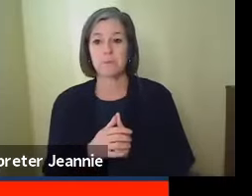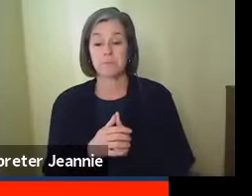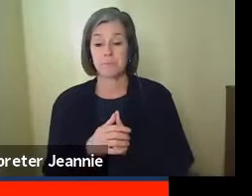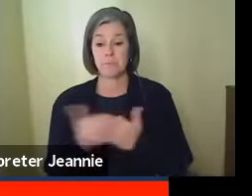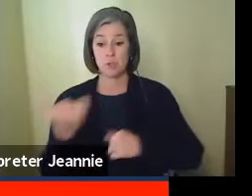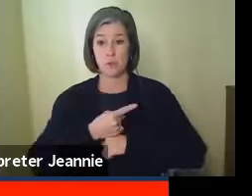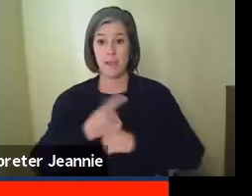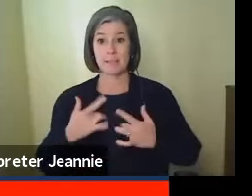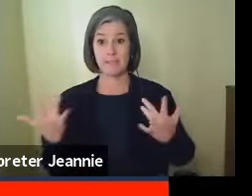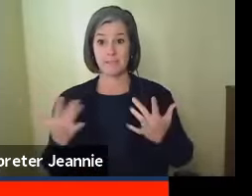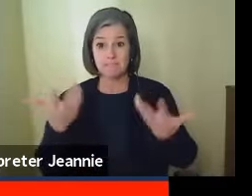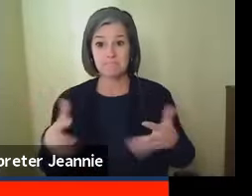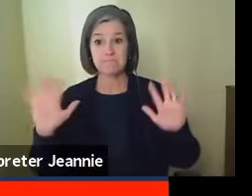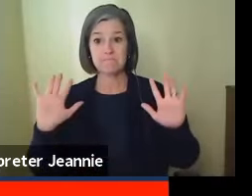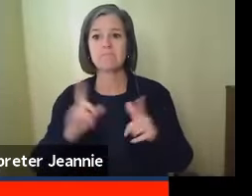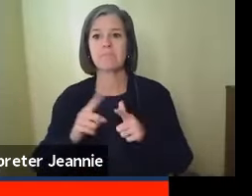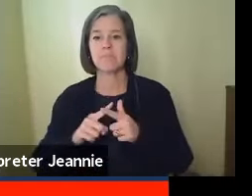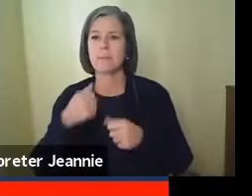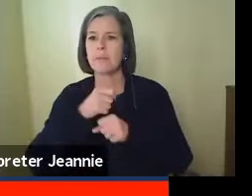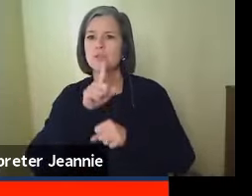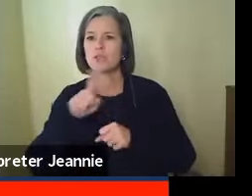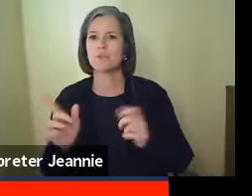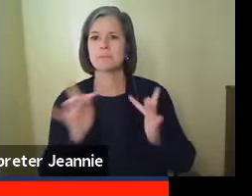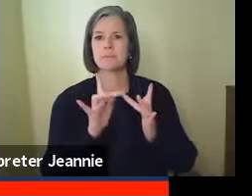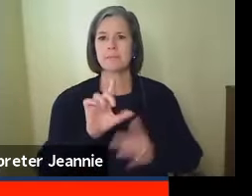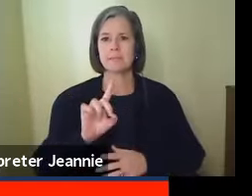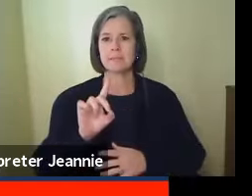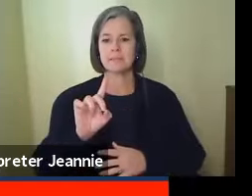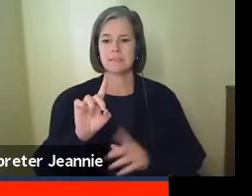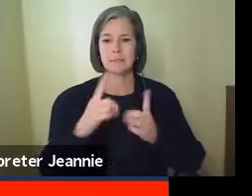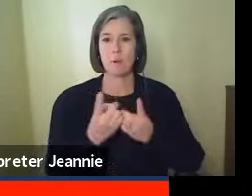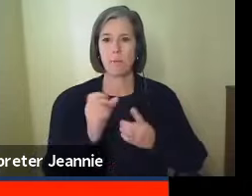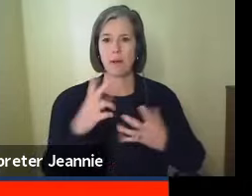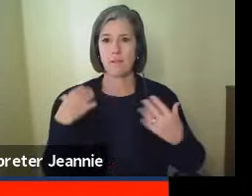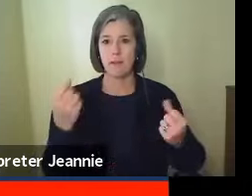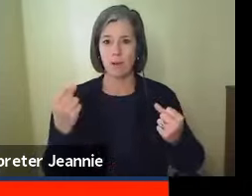be sure to visit the Department of Health's website regularly for the most up to date